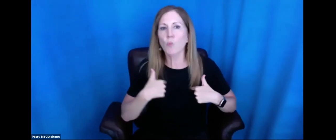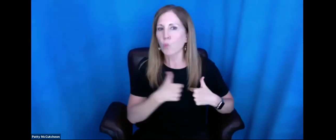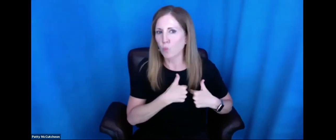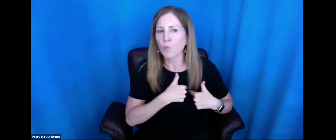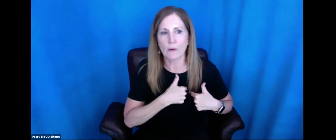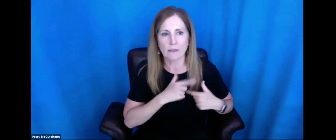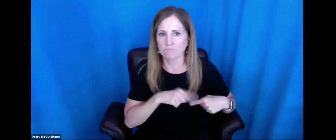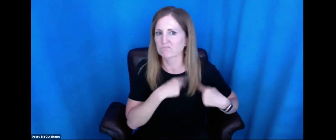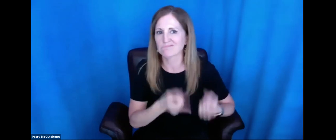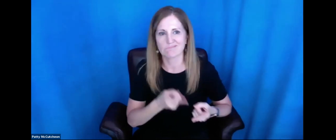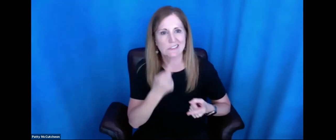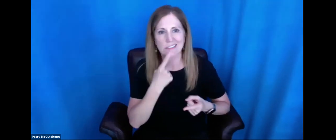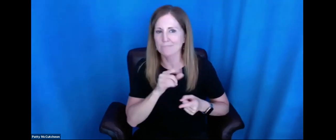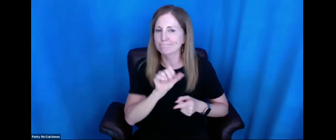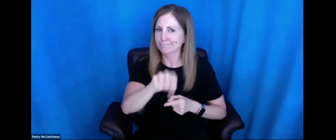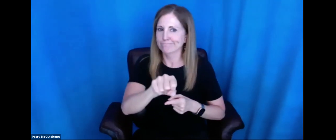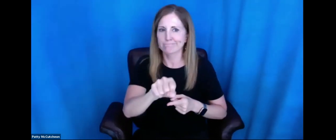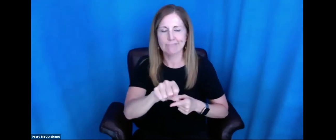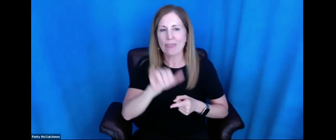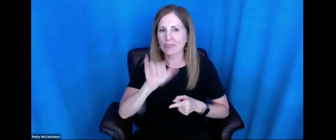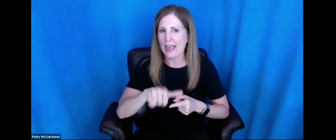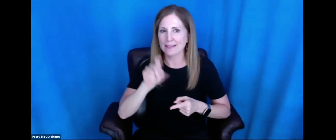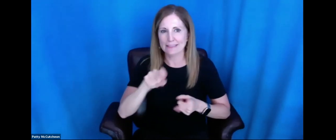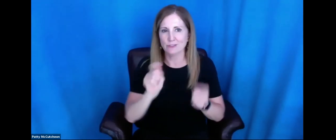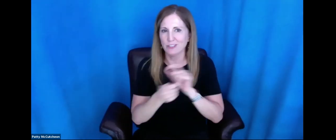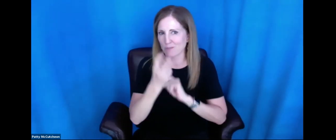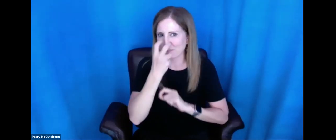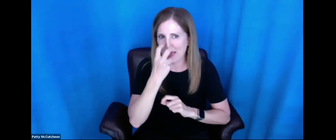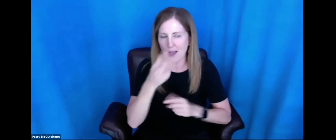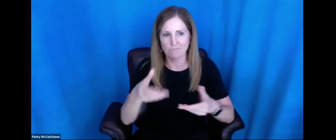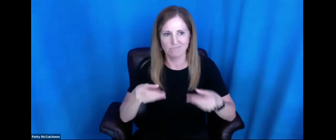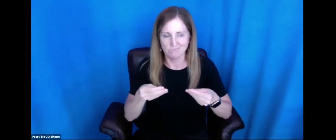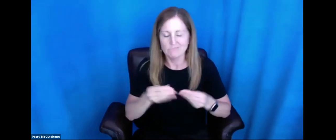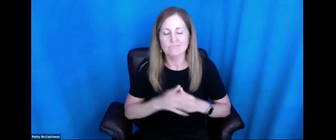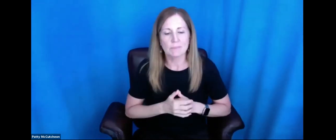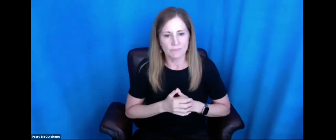identified that issue. And we want to take steps under the American with